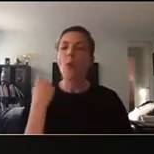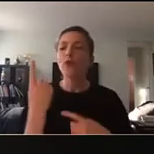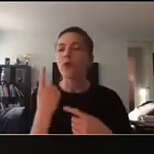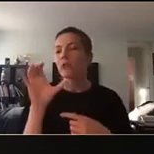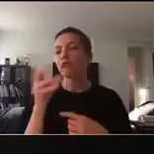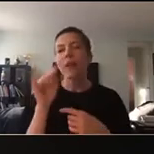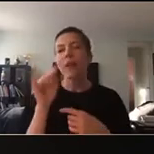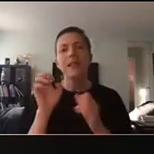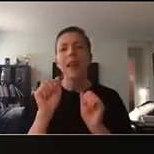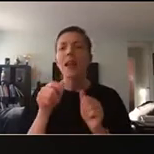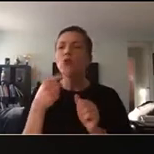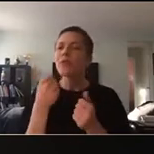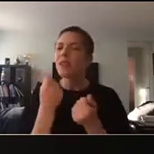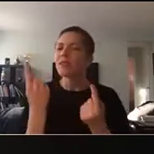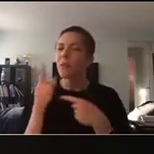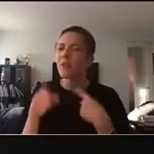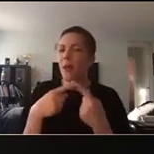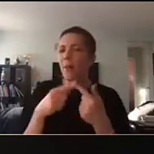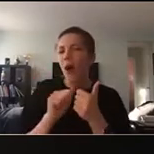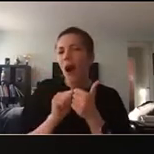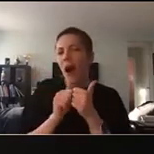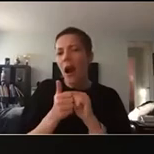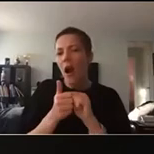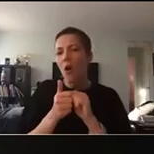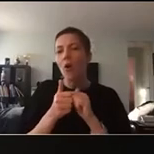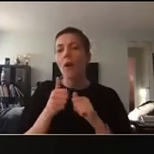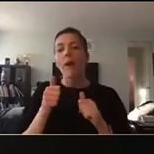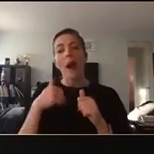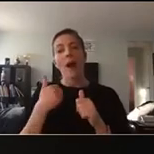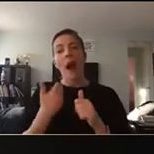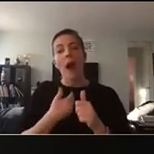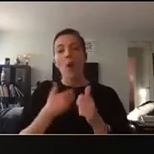So I'm wondering then Chancey if you could say something about maybe how hour